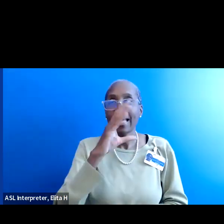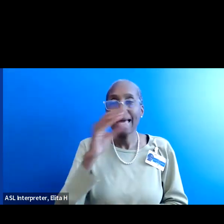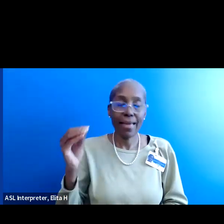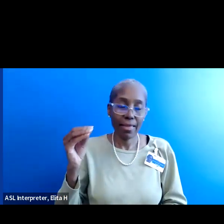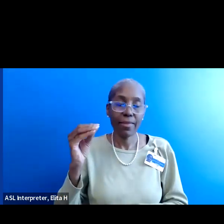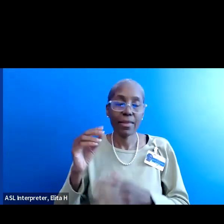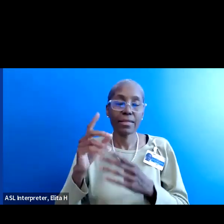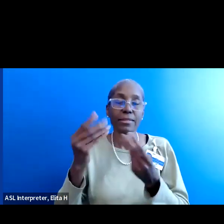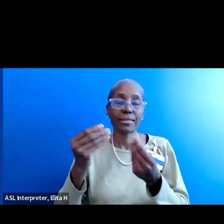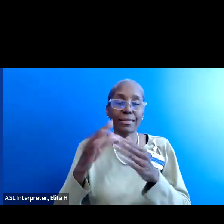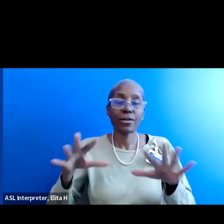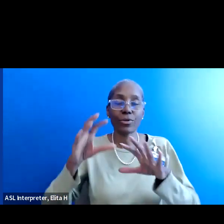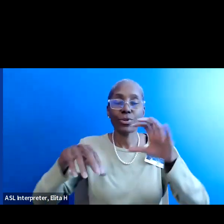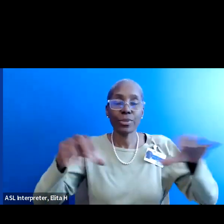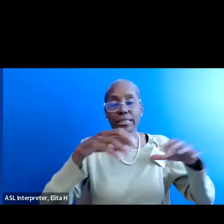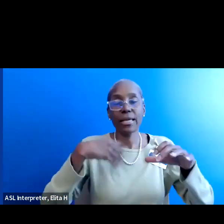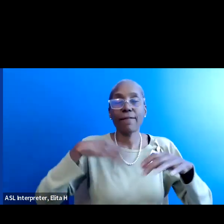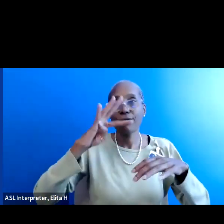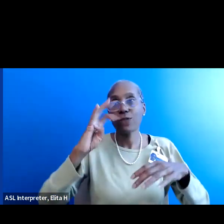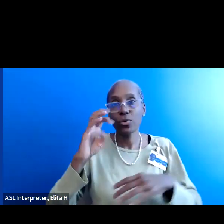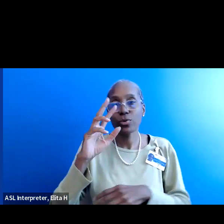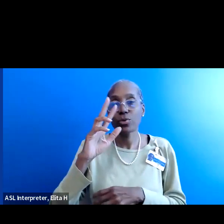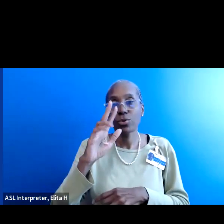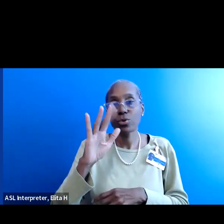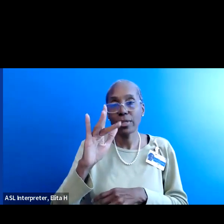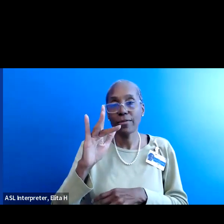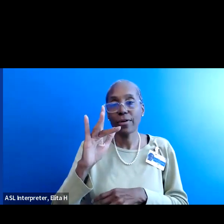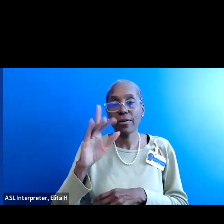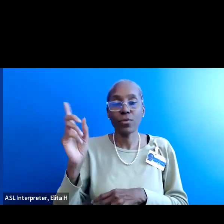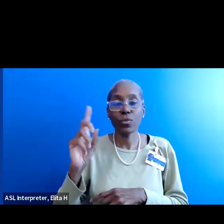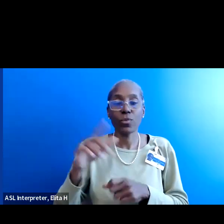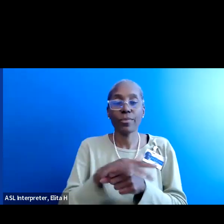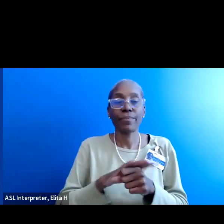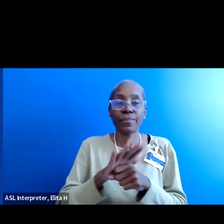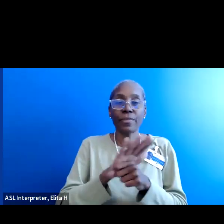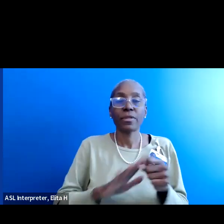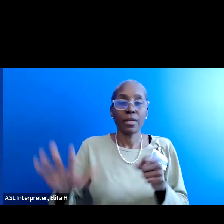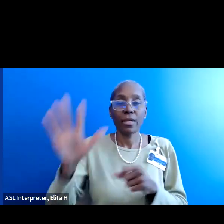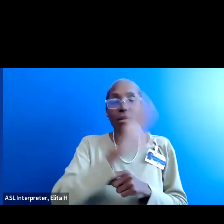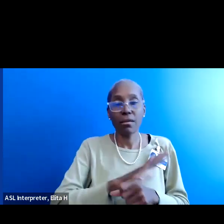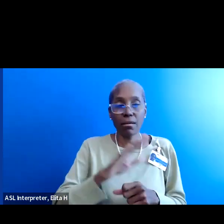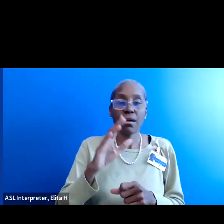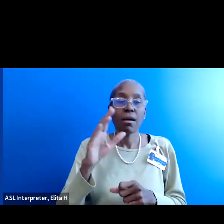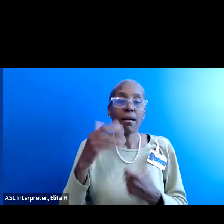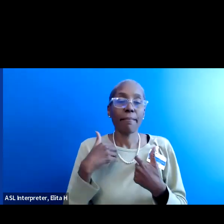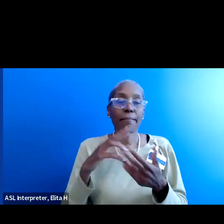There are 425 local ombudsman entities, and what that means is the structure of